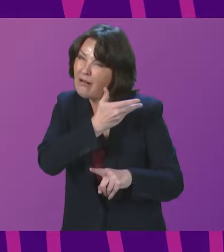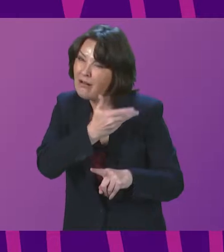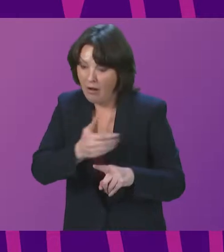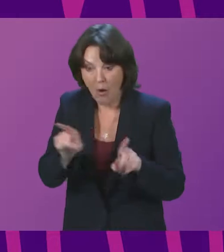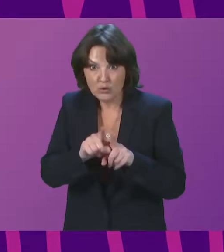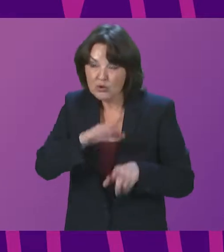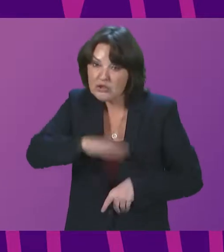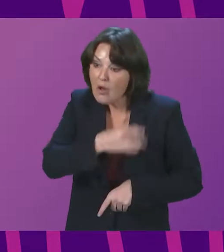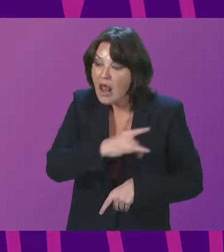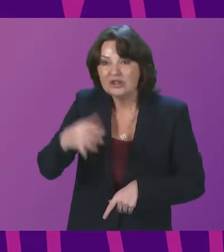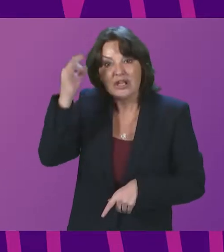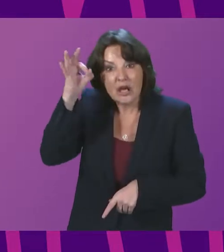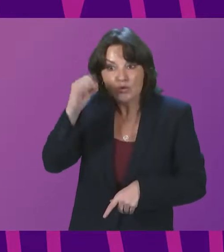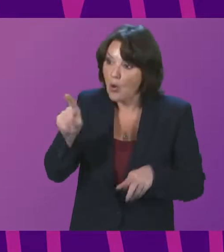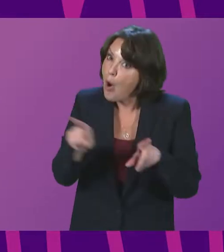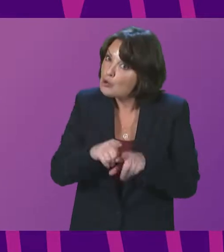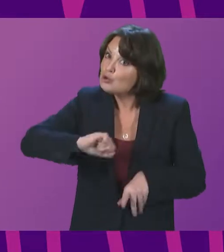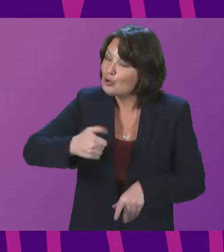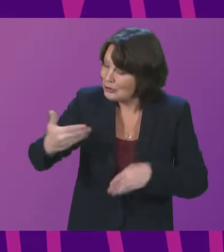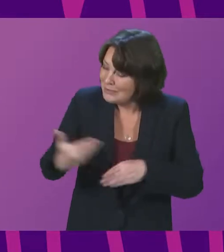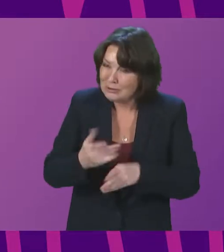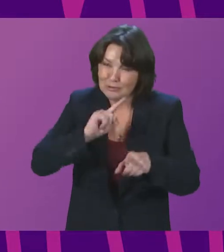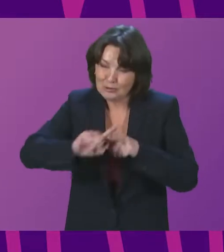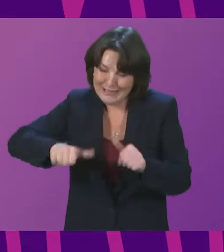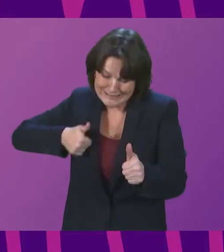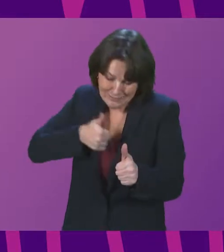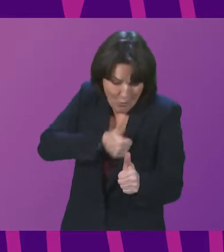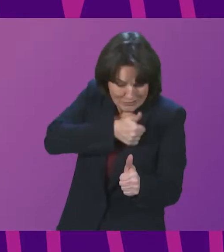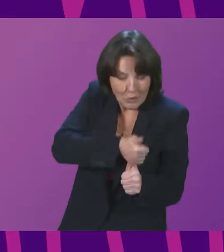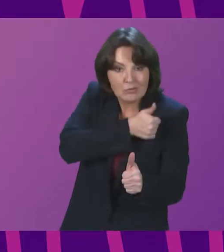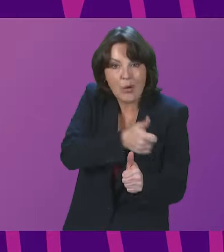Lanarkshire Council and Scottish Enterprise to support a takeover deal that would have